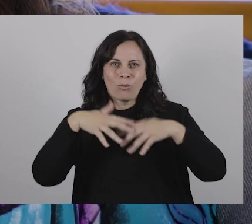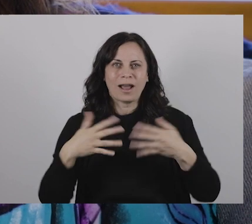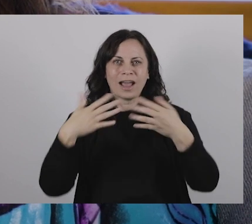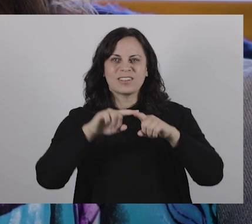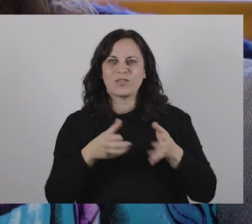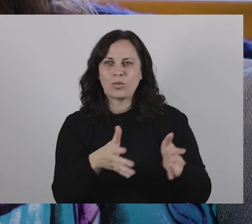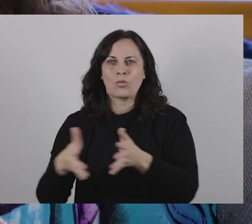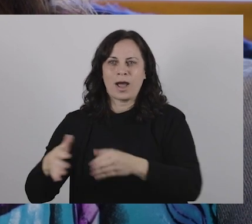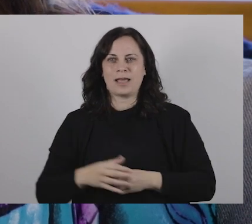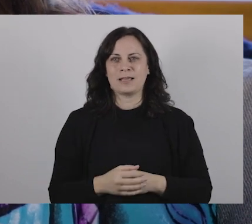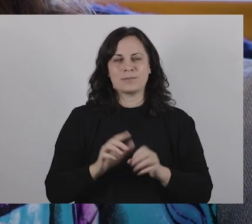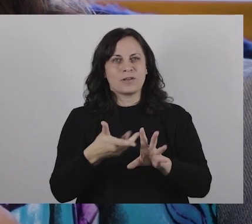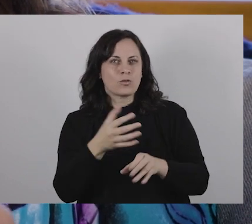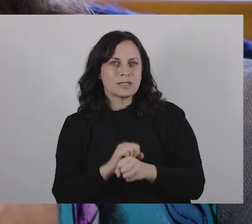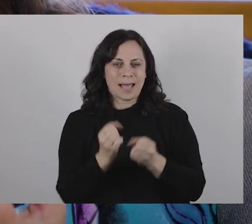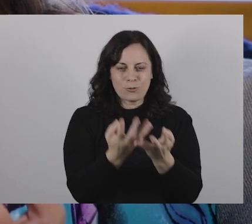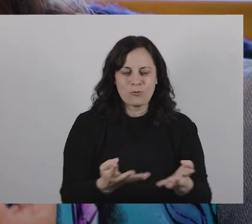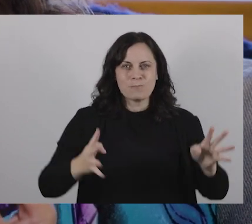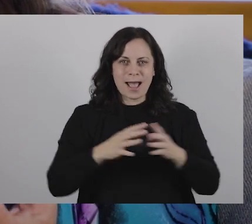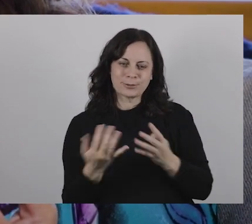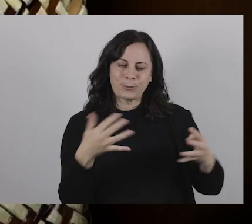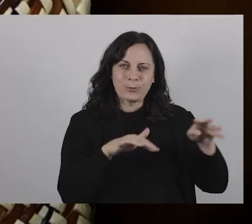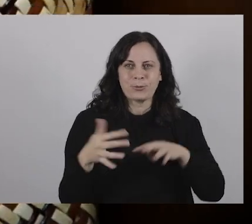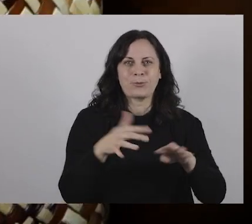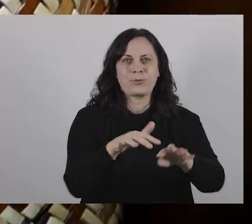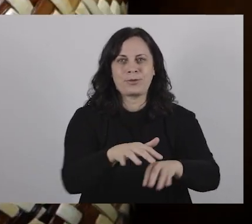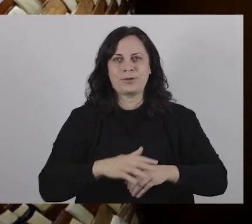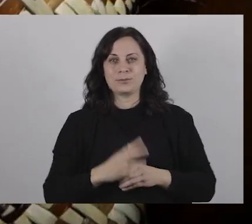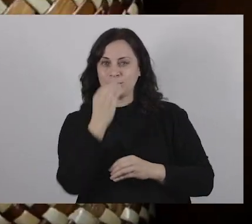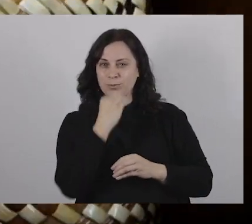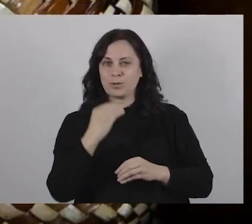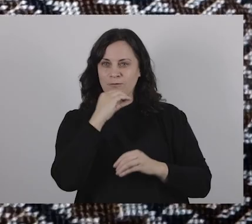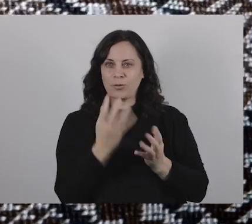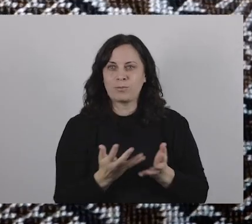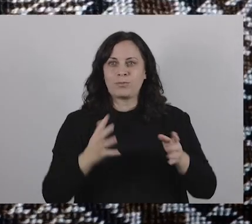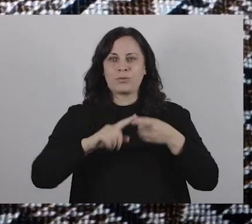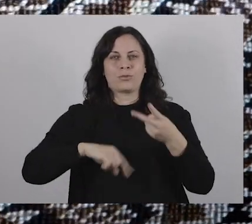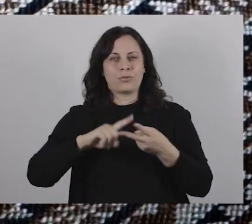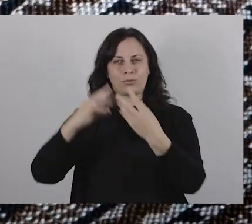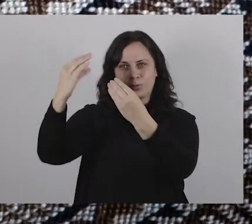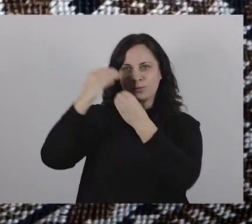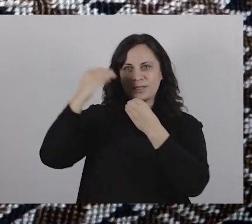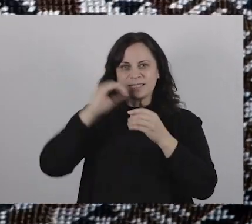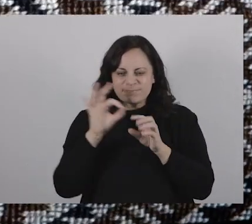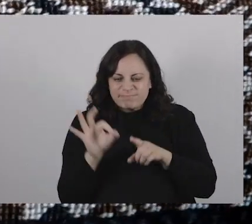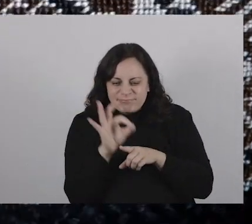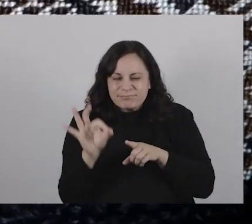So she taught me raranga — you know, the art of basketry, kono and kete. She taught me tāniko